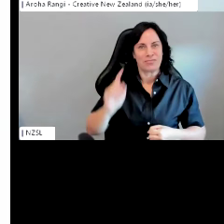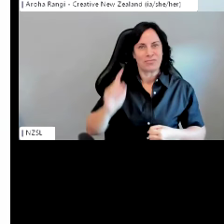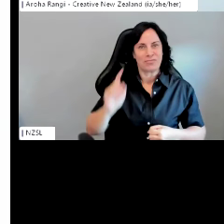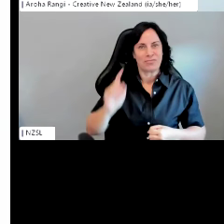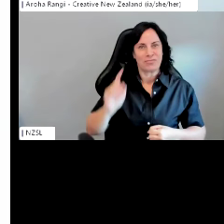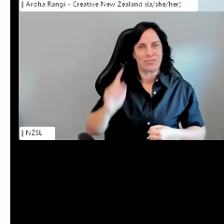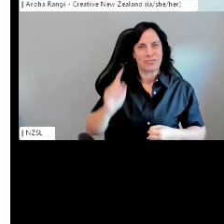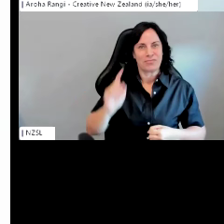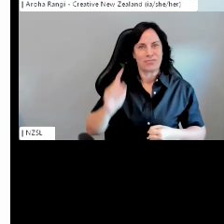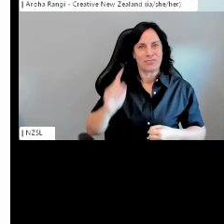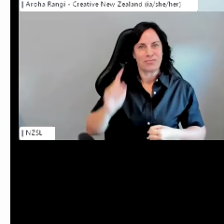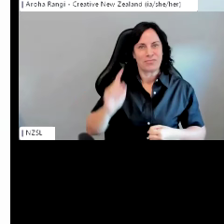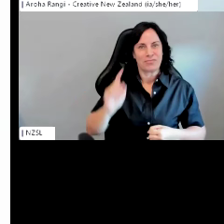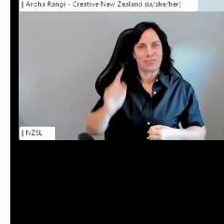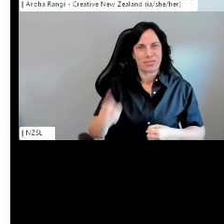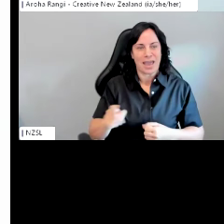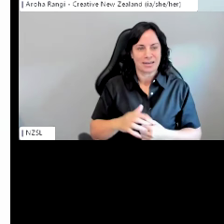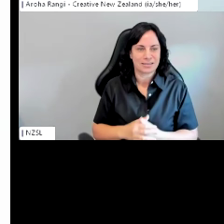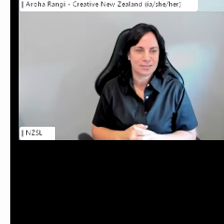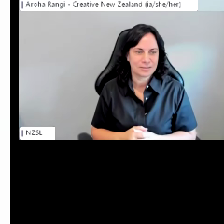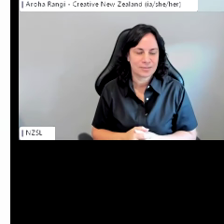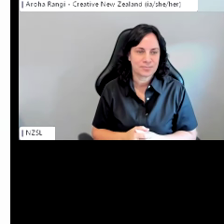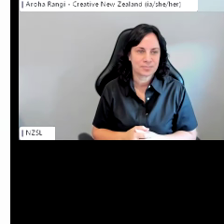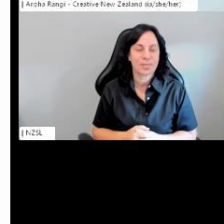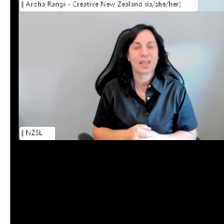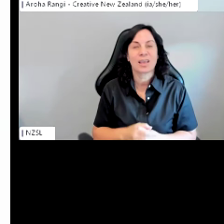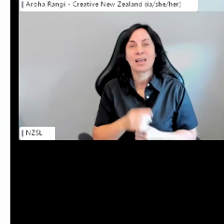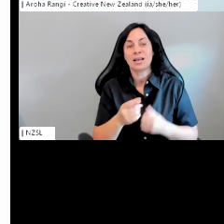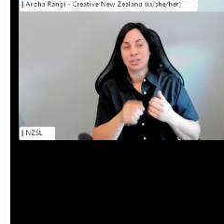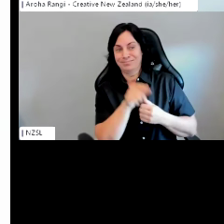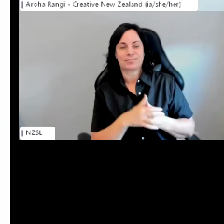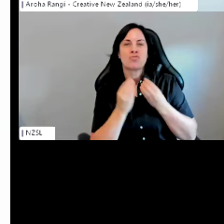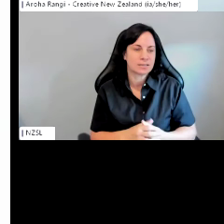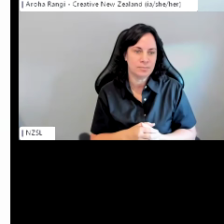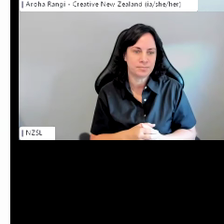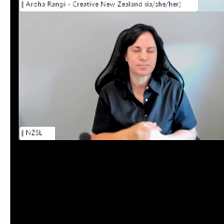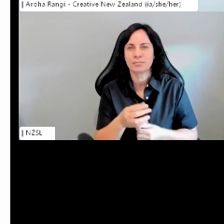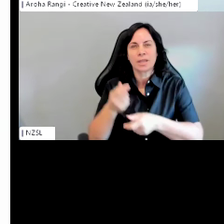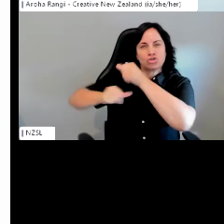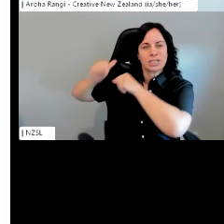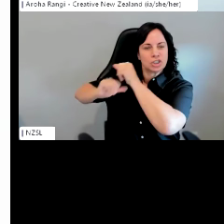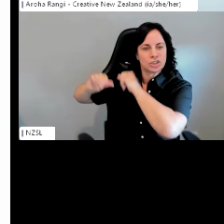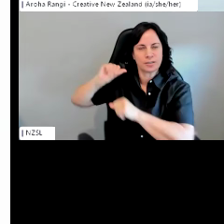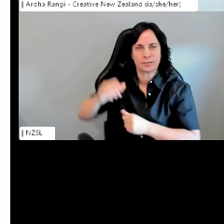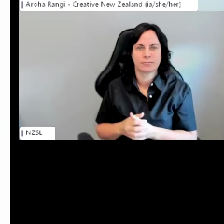and and some of these other groups you know um this is about tradition, this is about nostalgia.